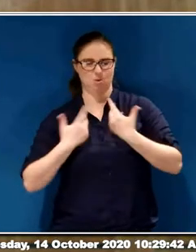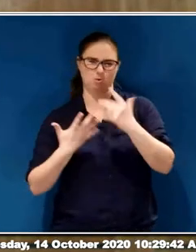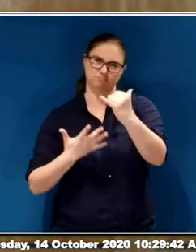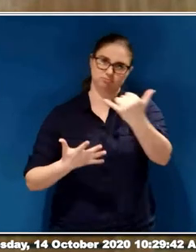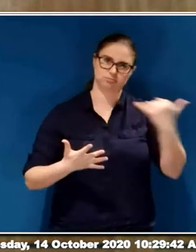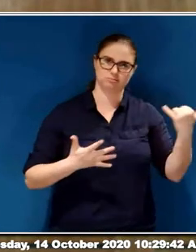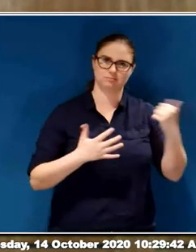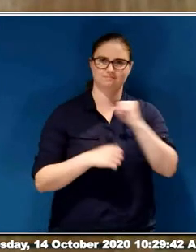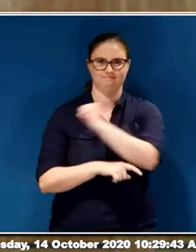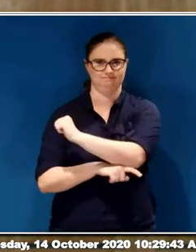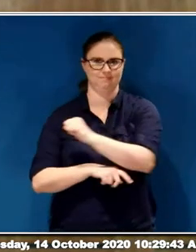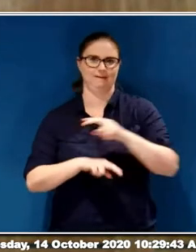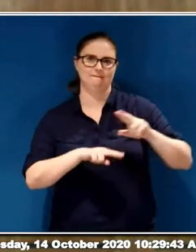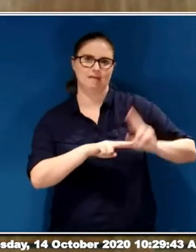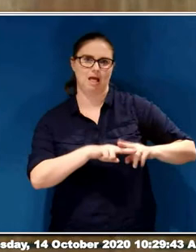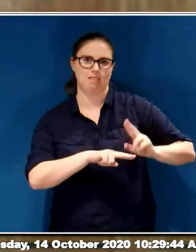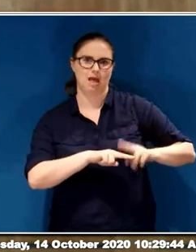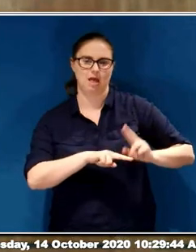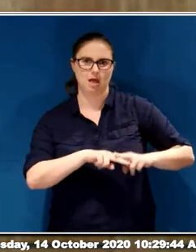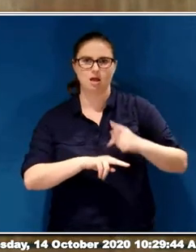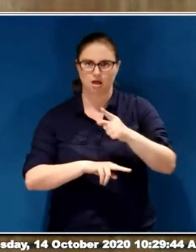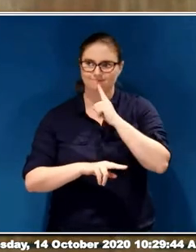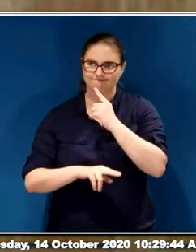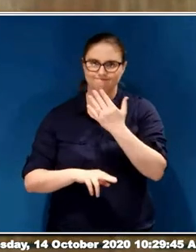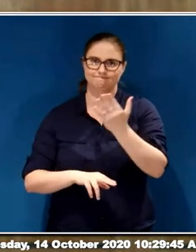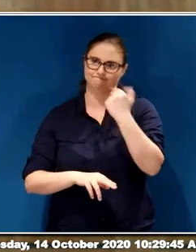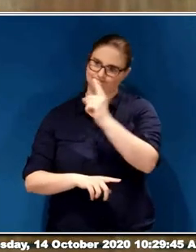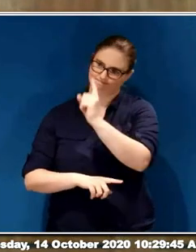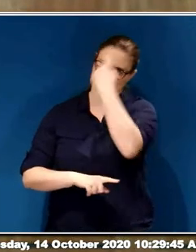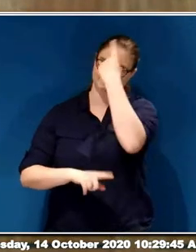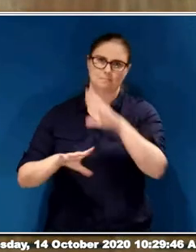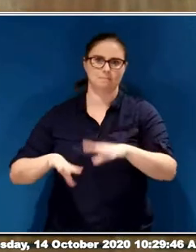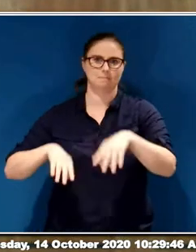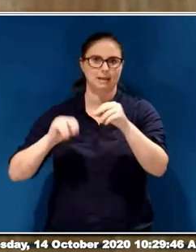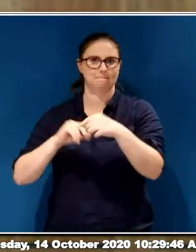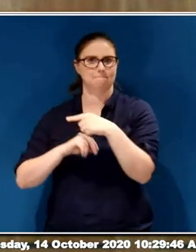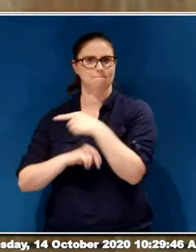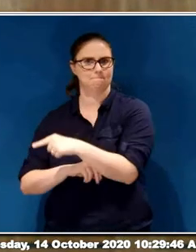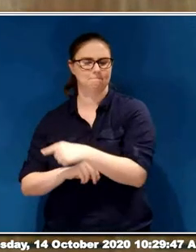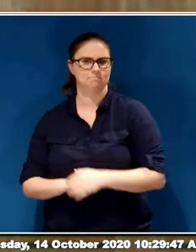And how would that arise, on what basis was it explained to you that you had to come and get him?